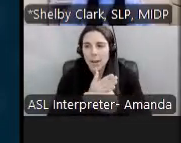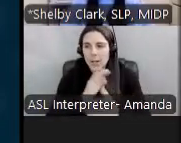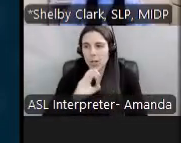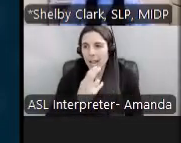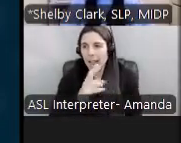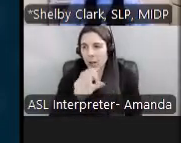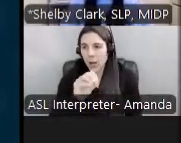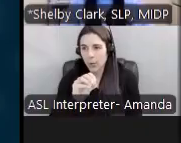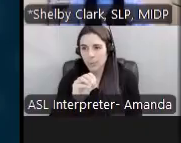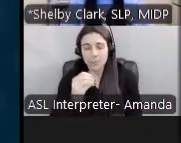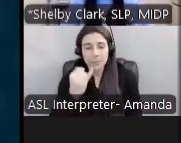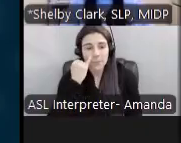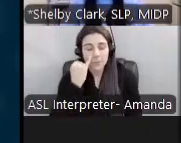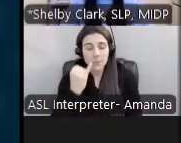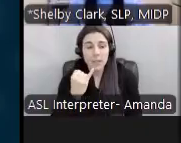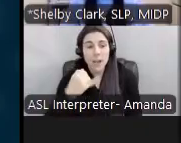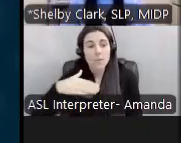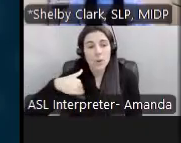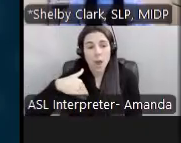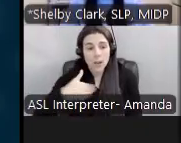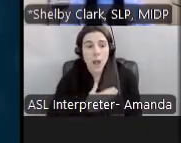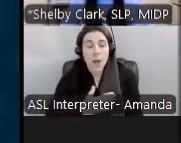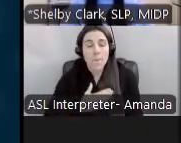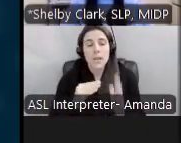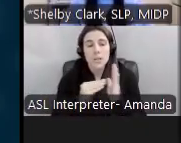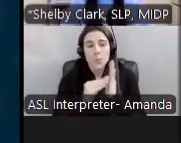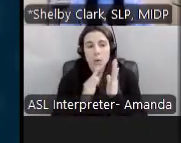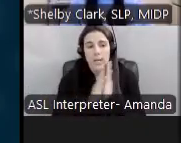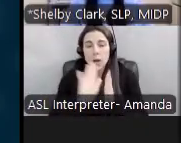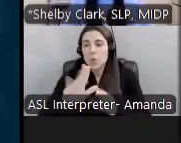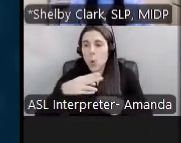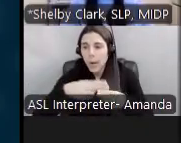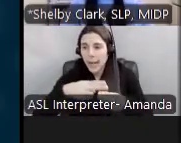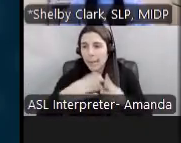you've not taken a minute, please put your name and contact